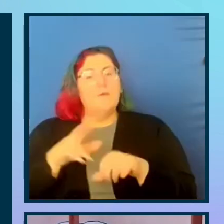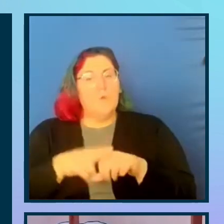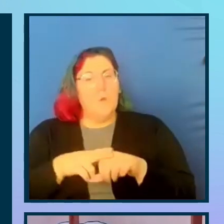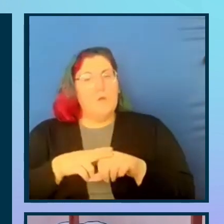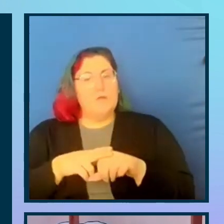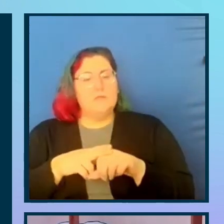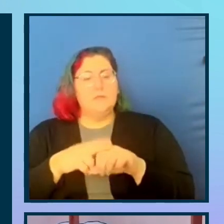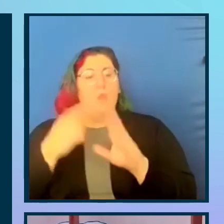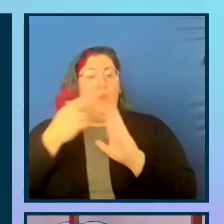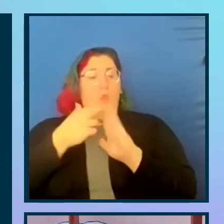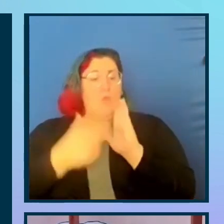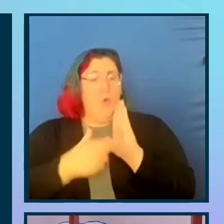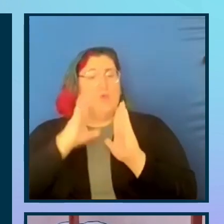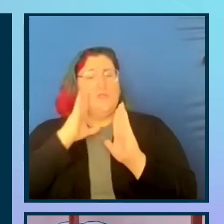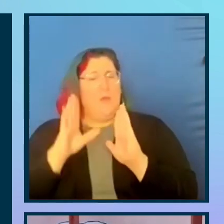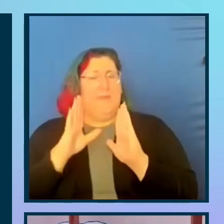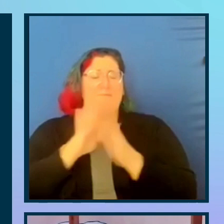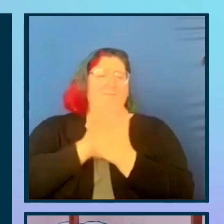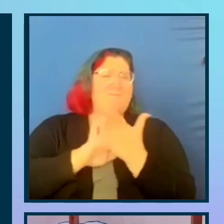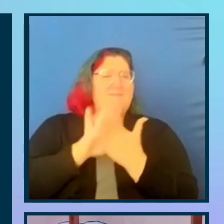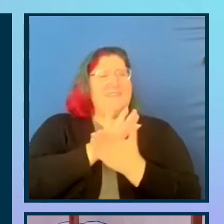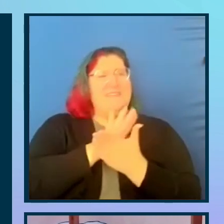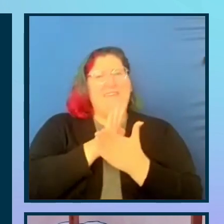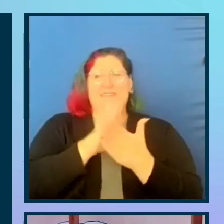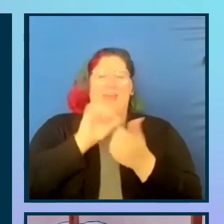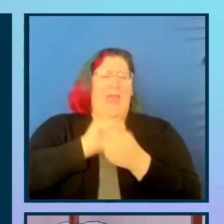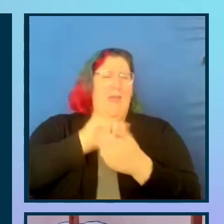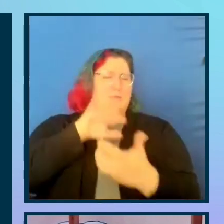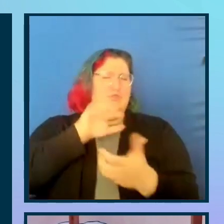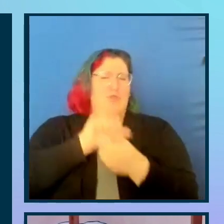They have to be written to apply to many different scenarios, many different situations,